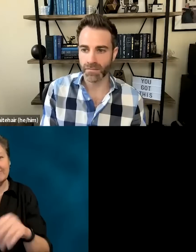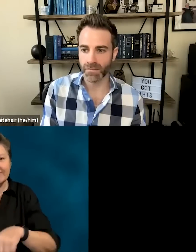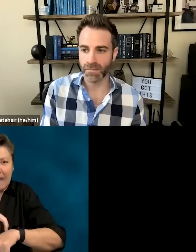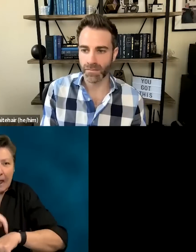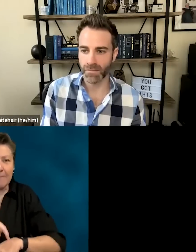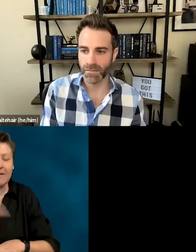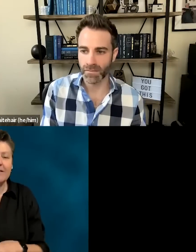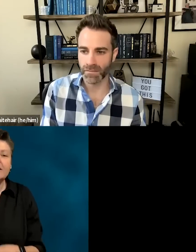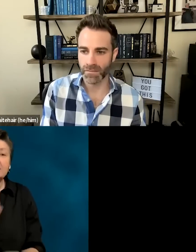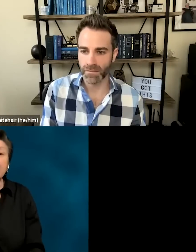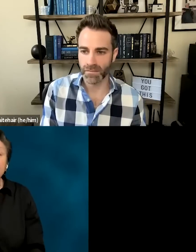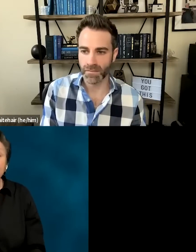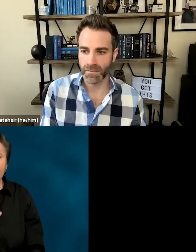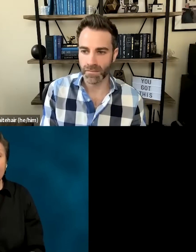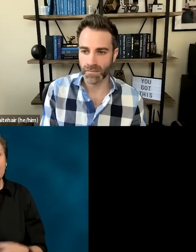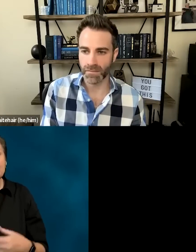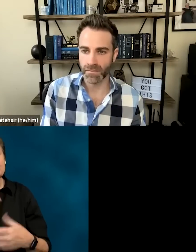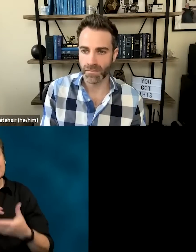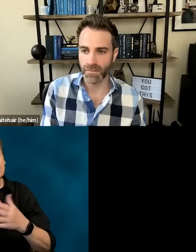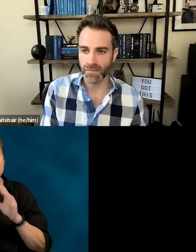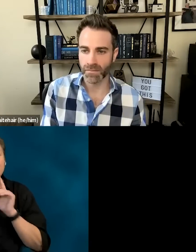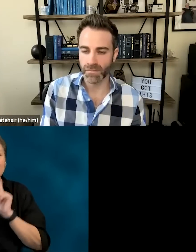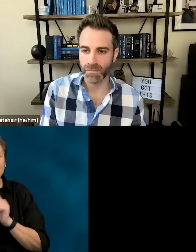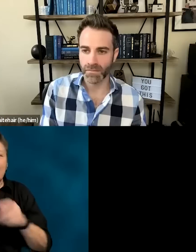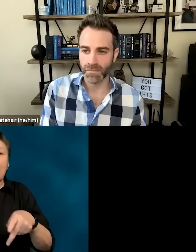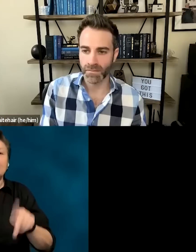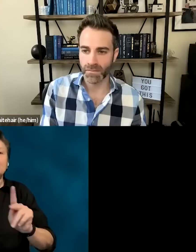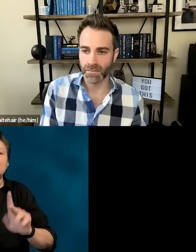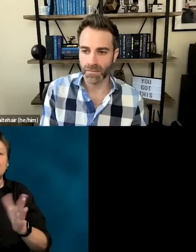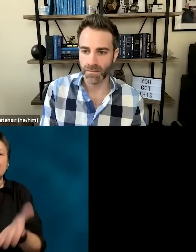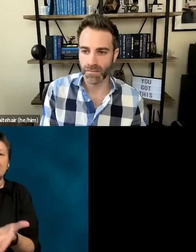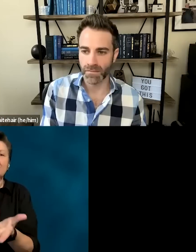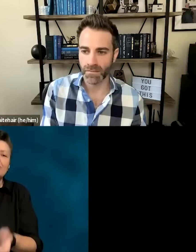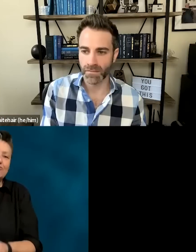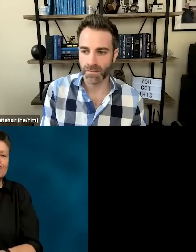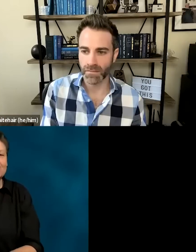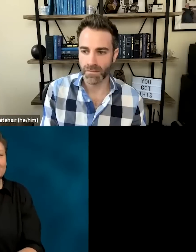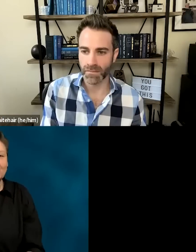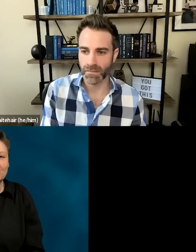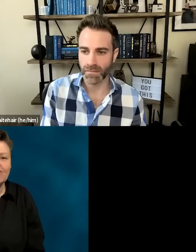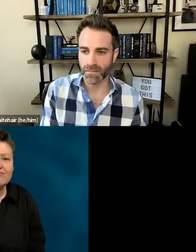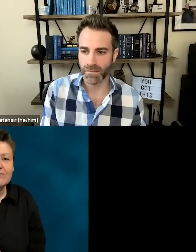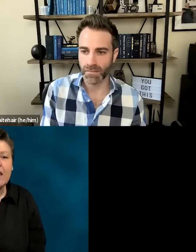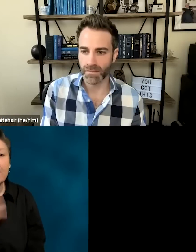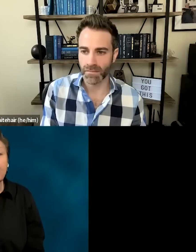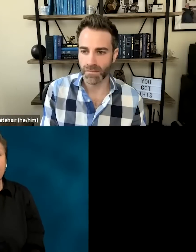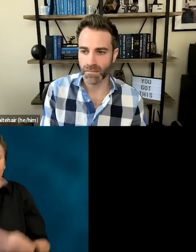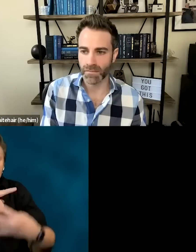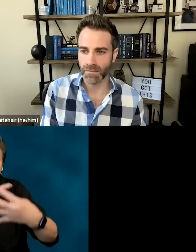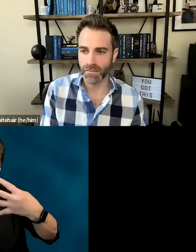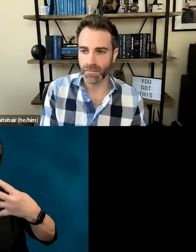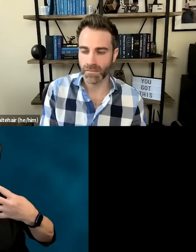Today's guest will help us further explore how to be prepared with a presentation on four key ingredients to being consistently,